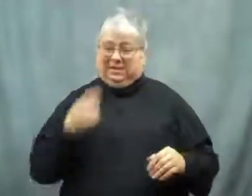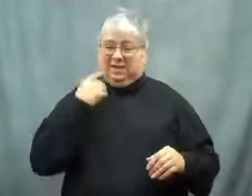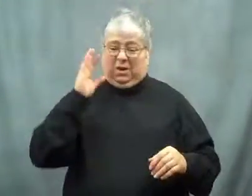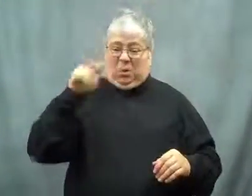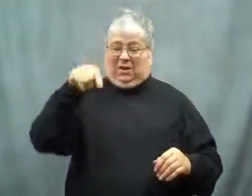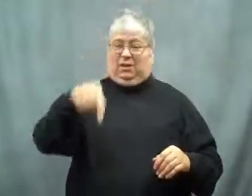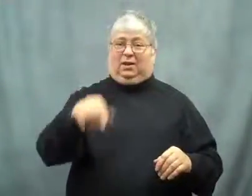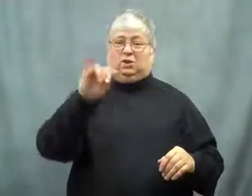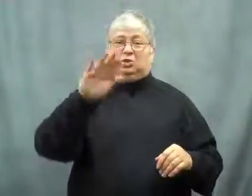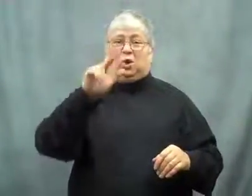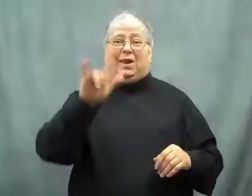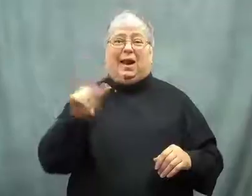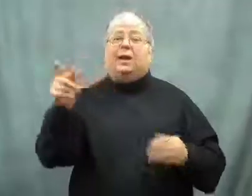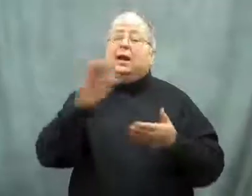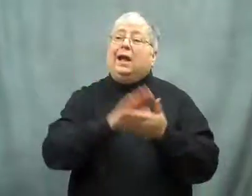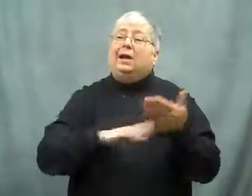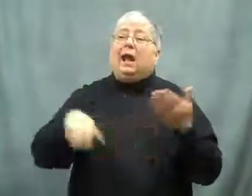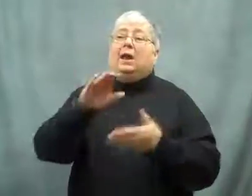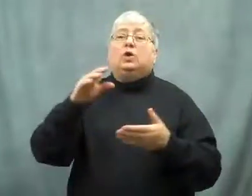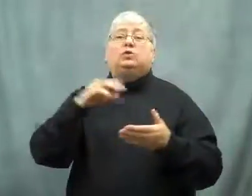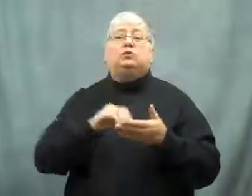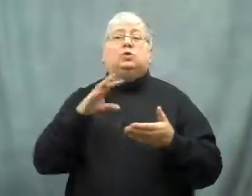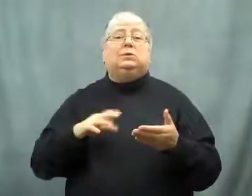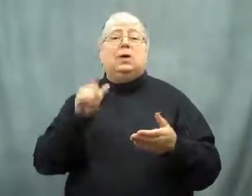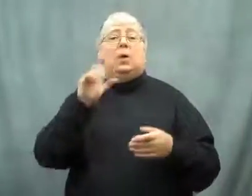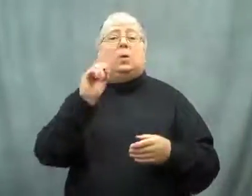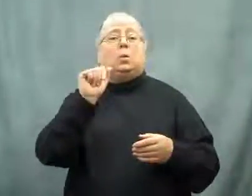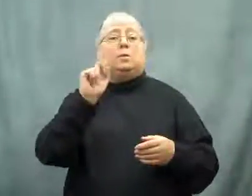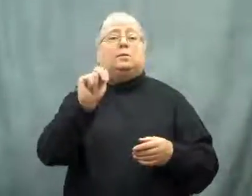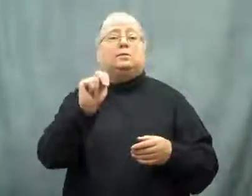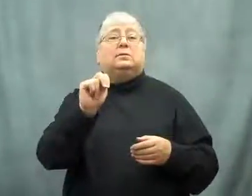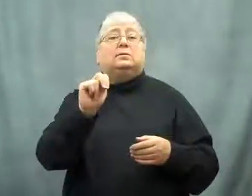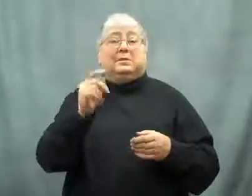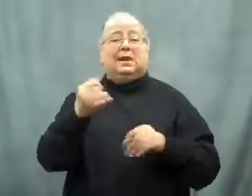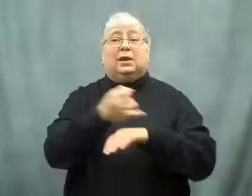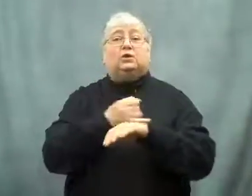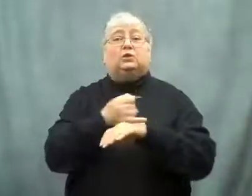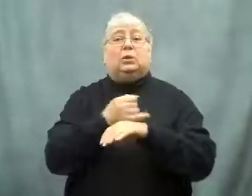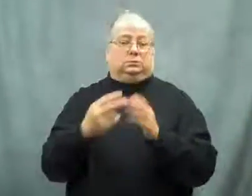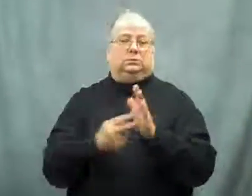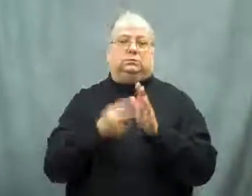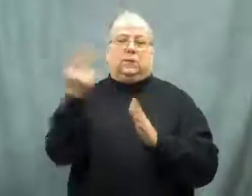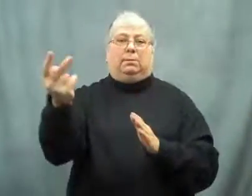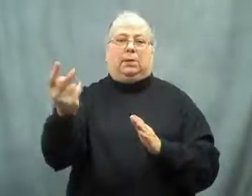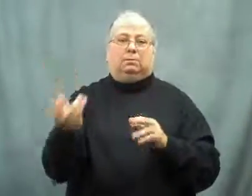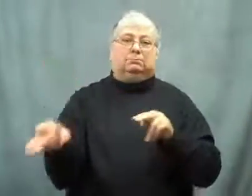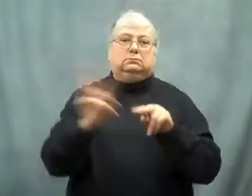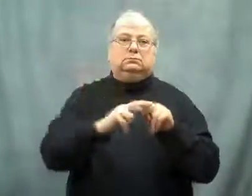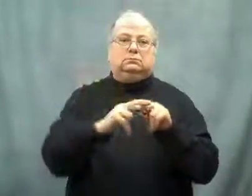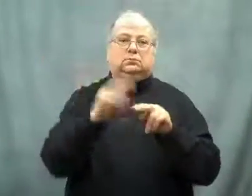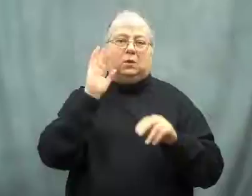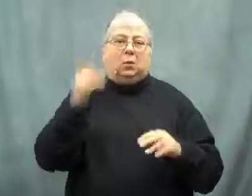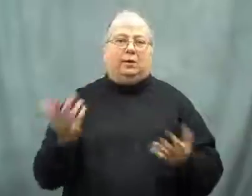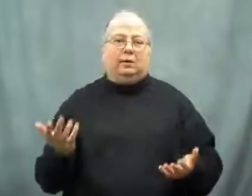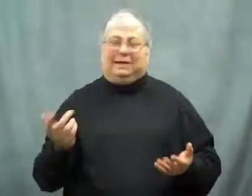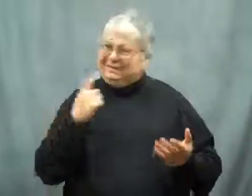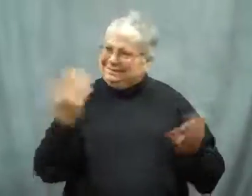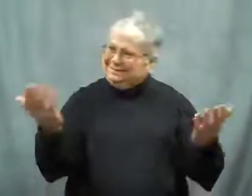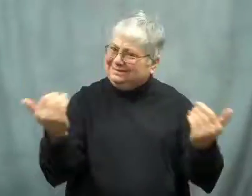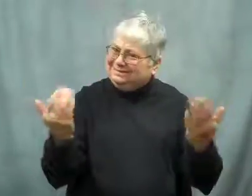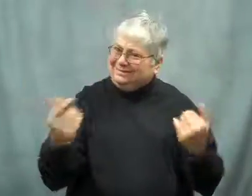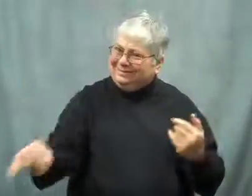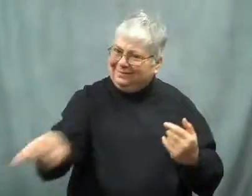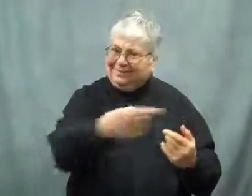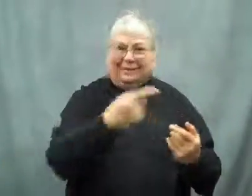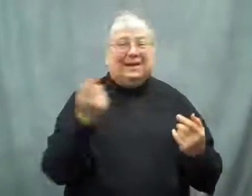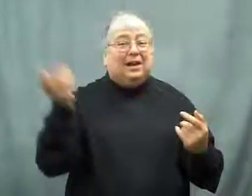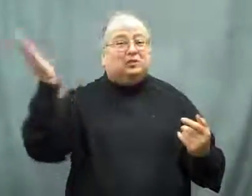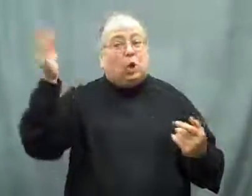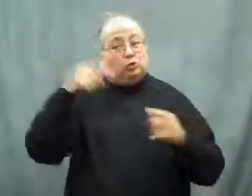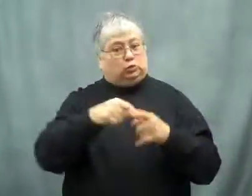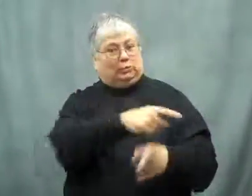In July, the interest rate on student loans is set to double.